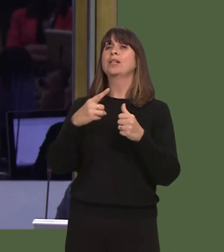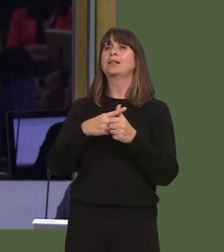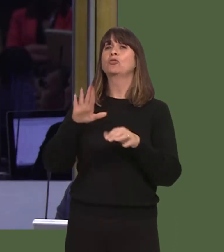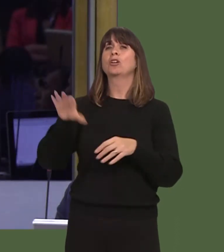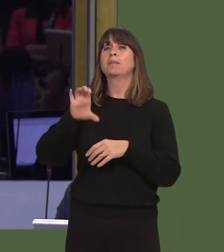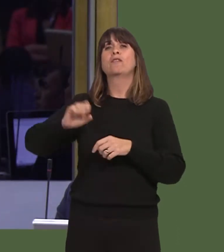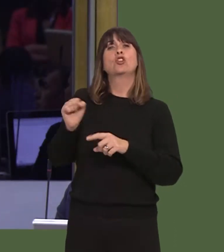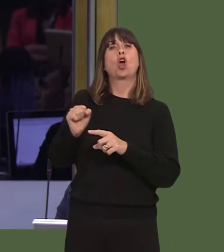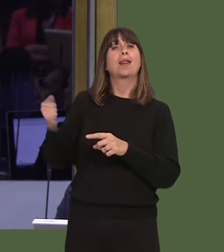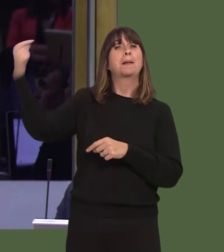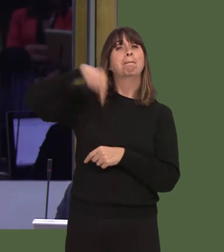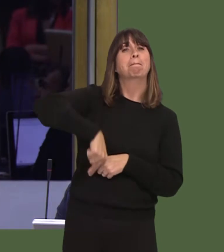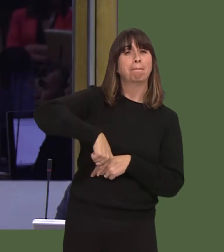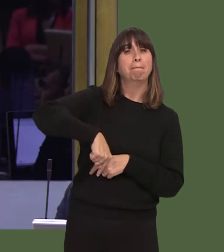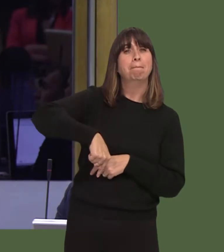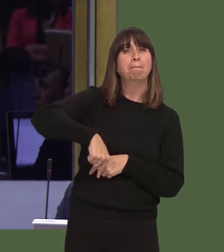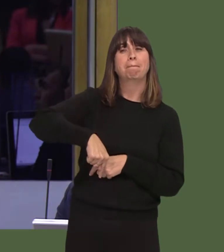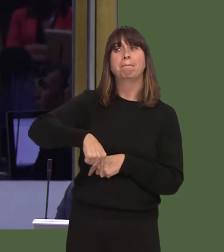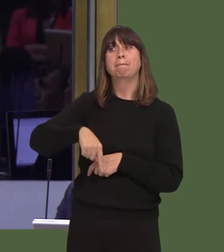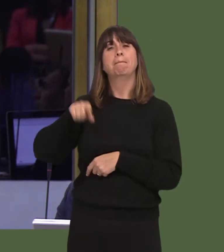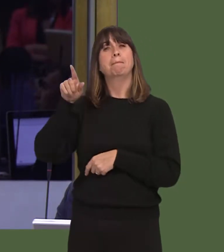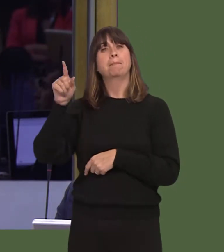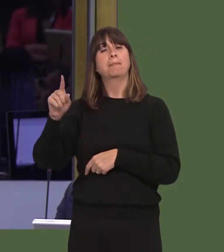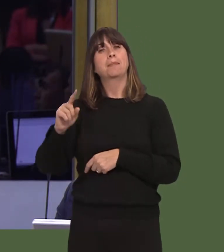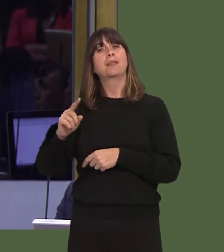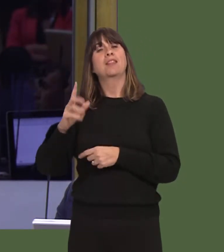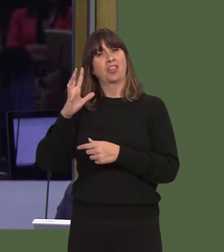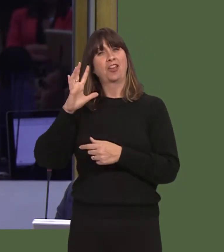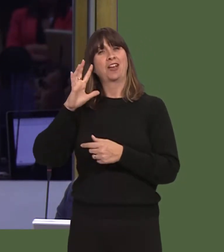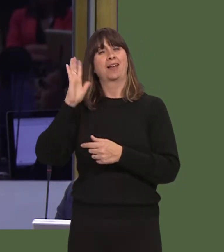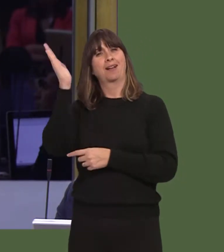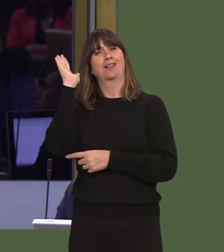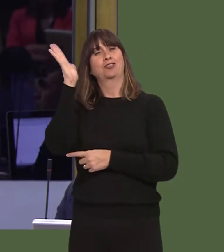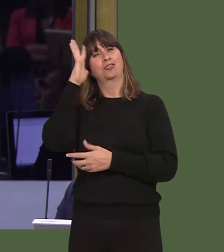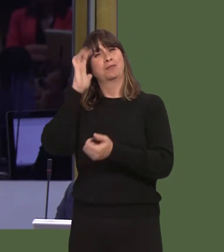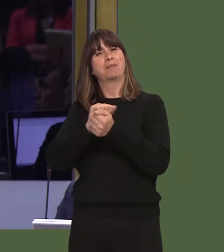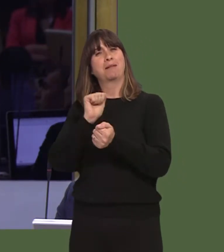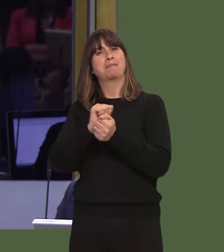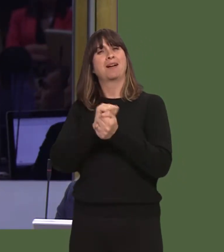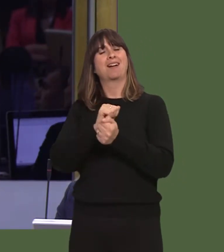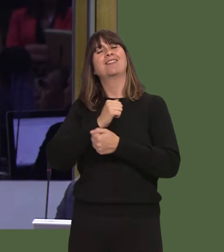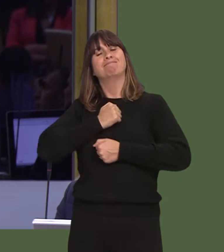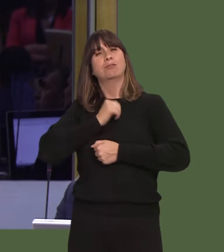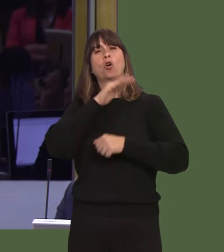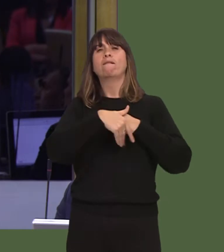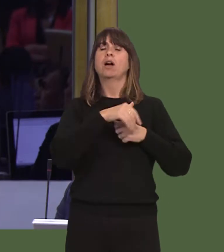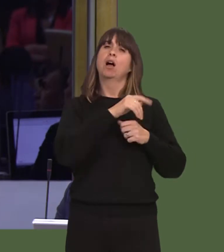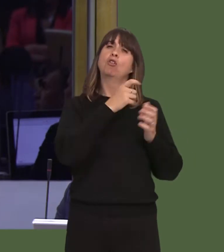children's commissioner for Scotland, who gave the first annual commemorative lecture in memory of your predecessor, Rhodri Morgan.